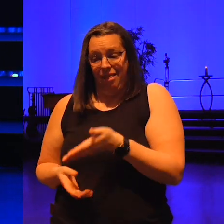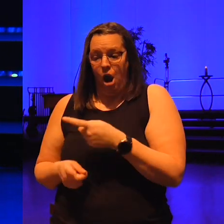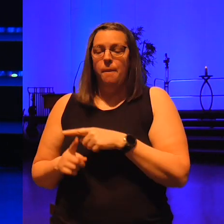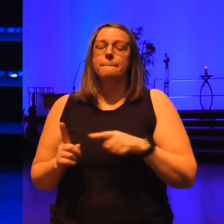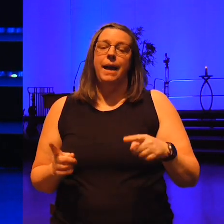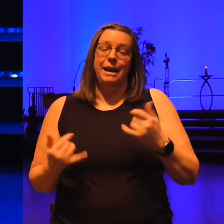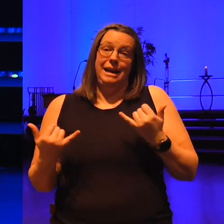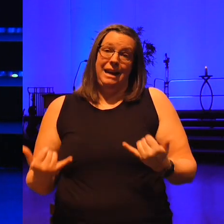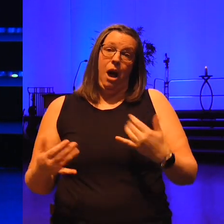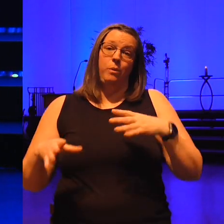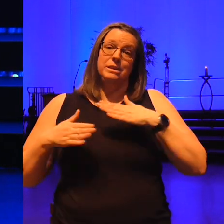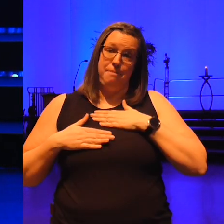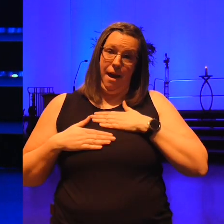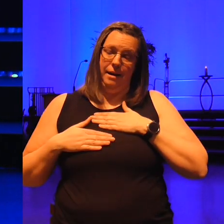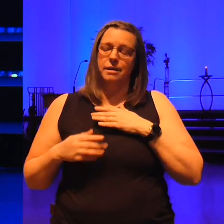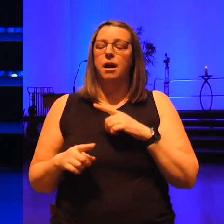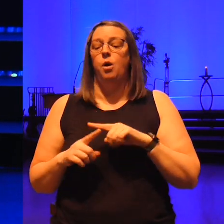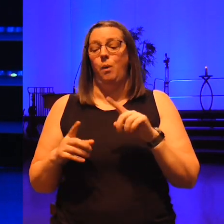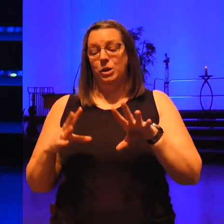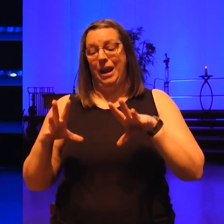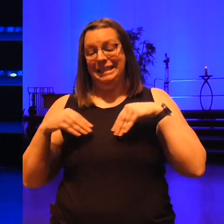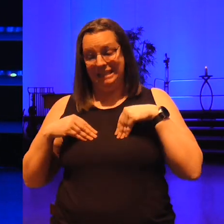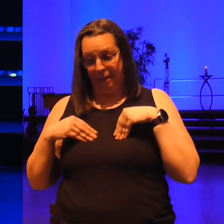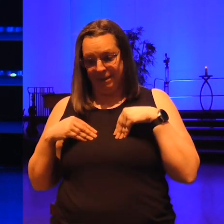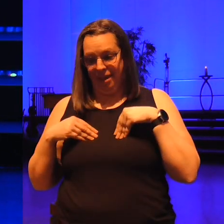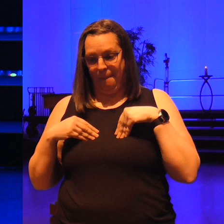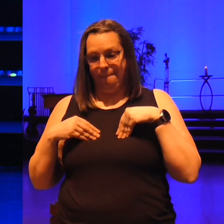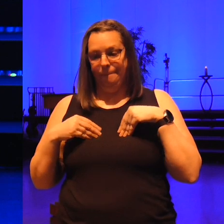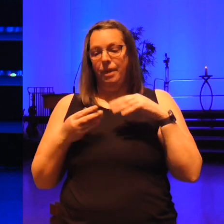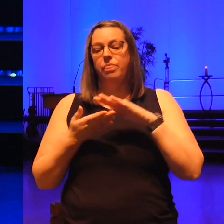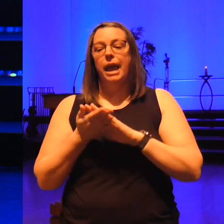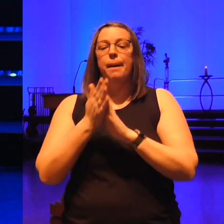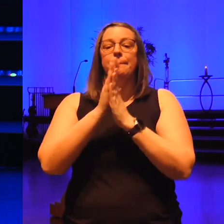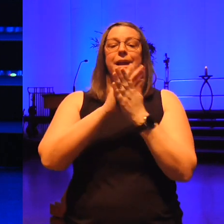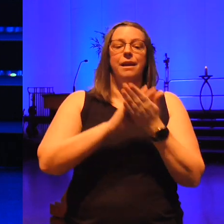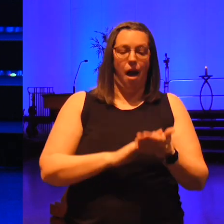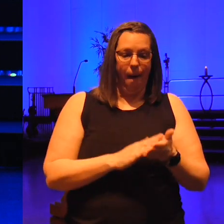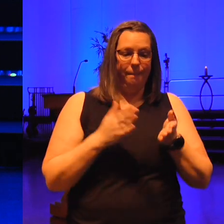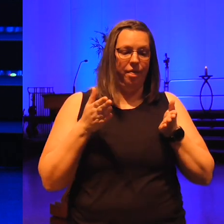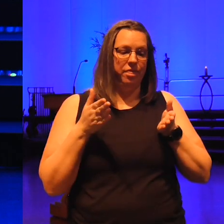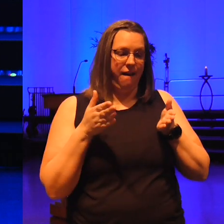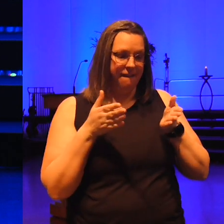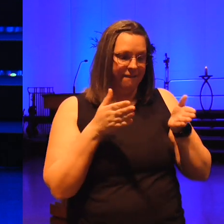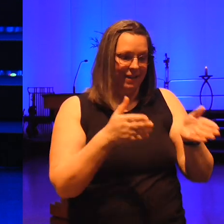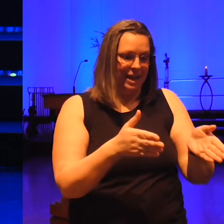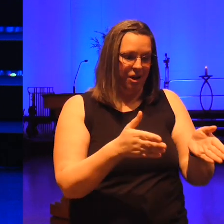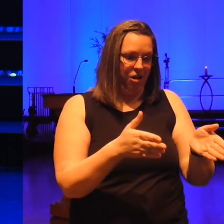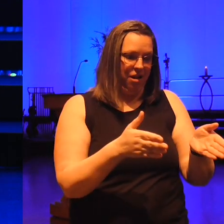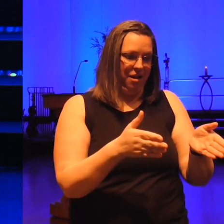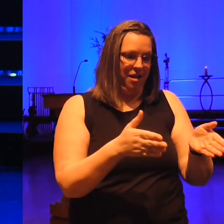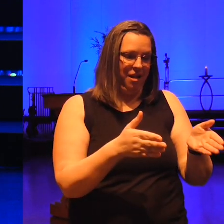when you accept your own flaws they become that vehicle not only for your healing but for your